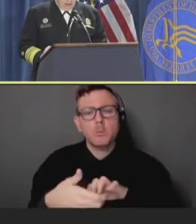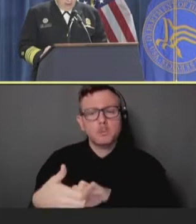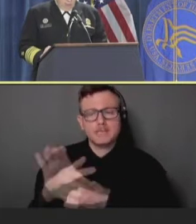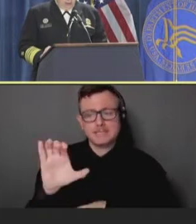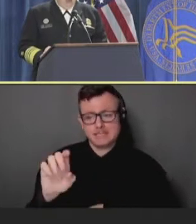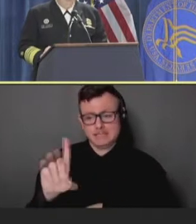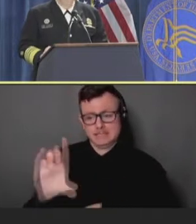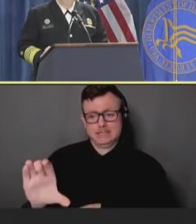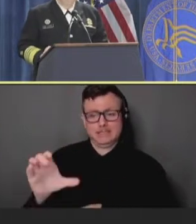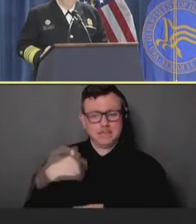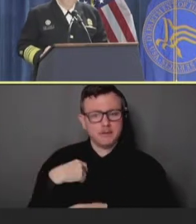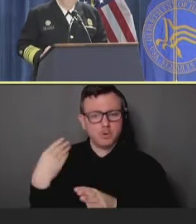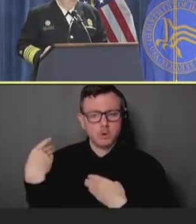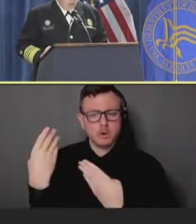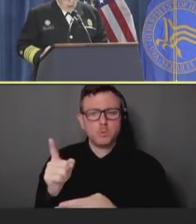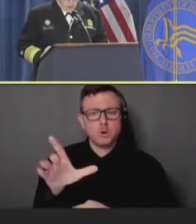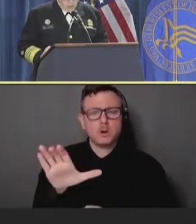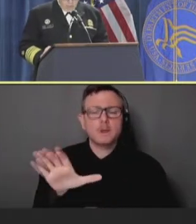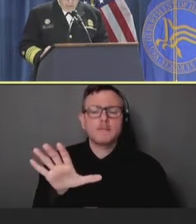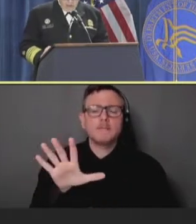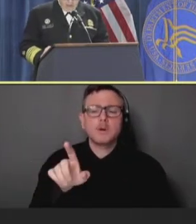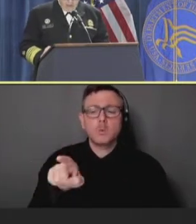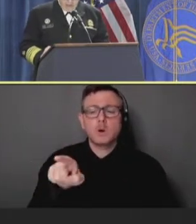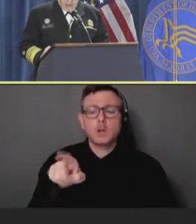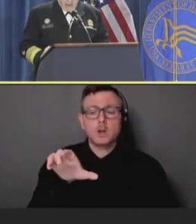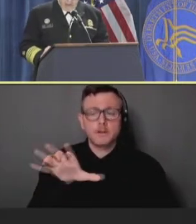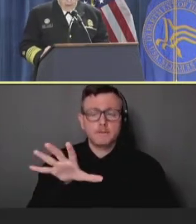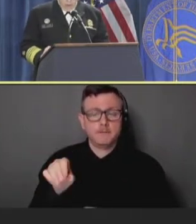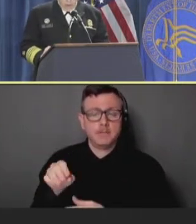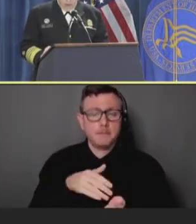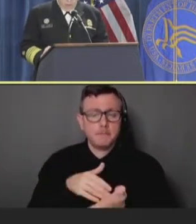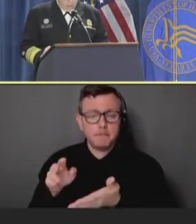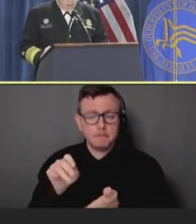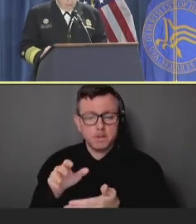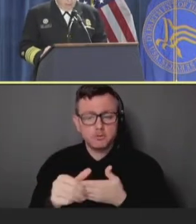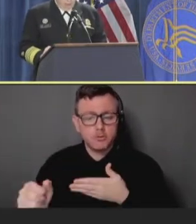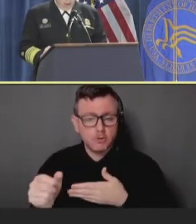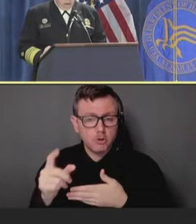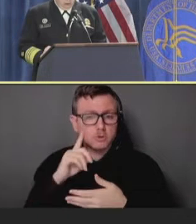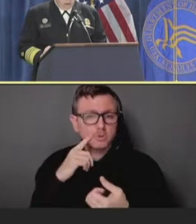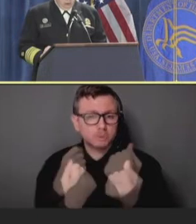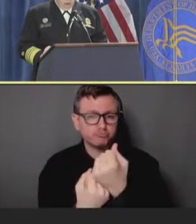more than $150 million to provide national, state, local and community level partners